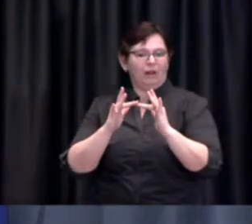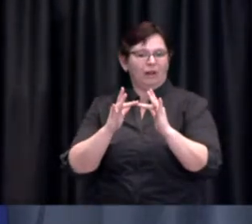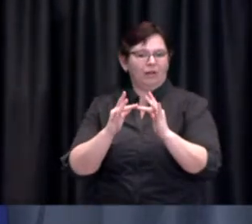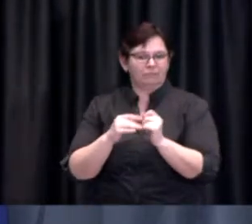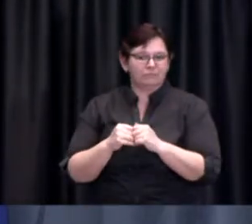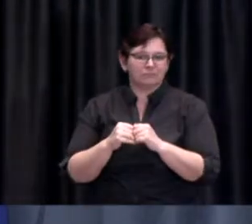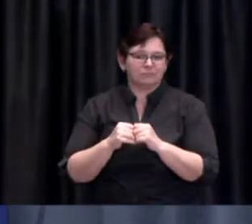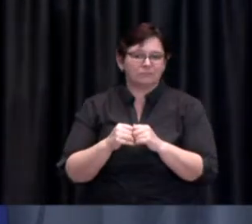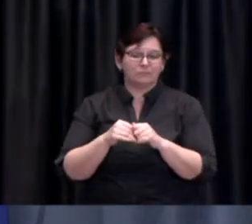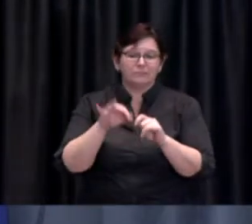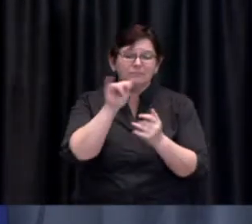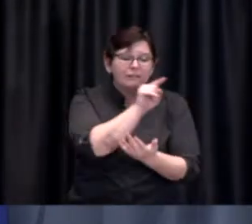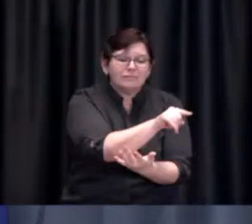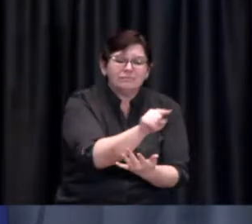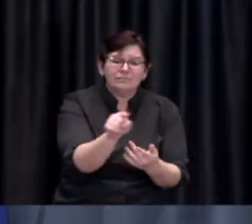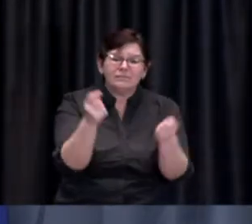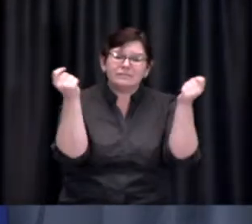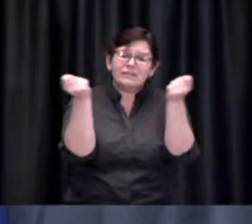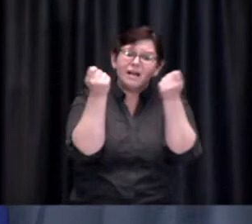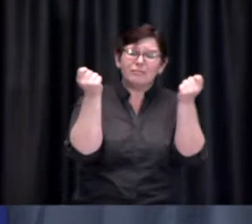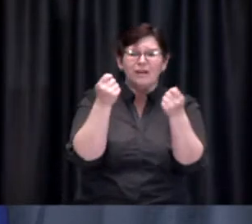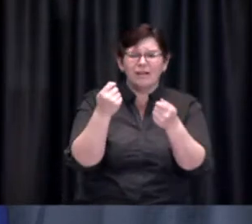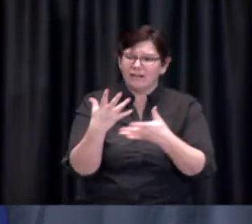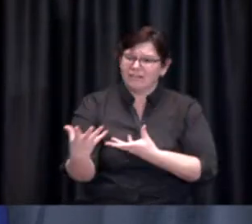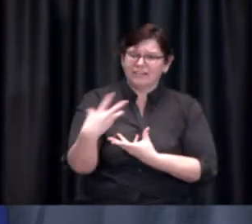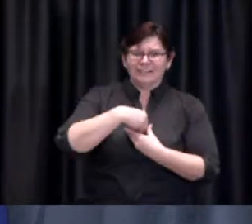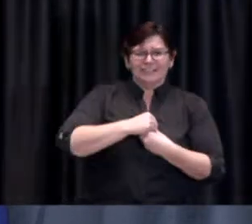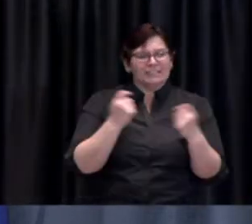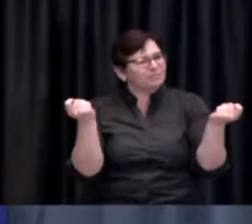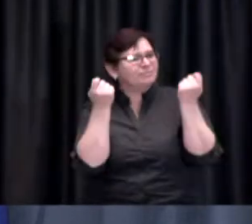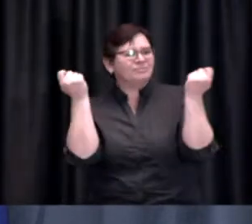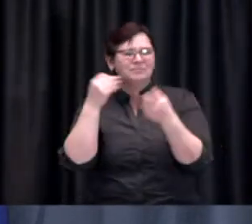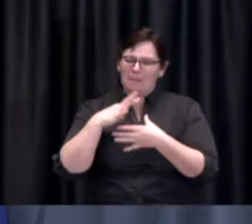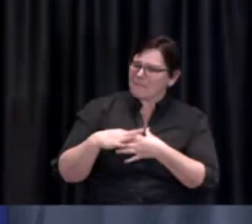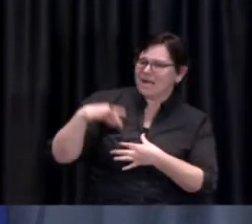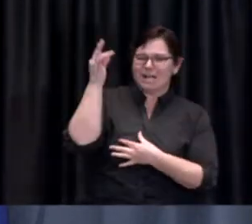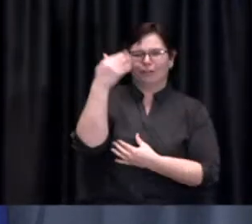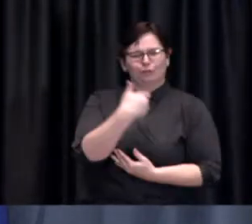and in some cases the fundraising efforts going during these tough times.